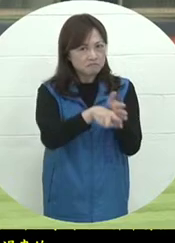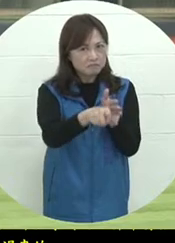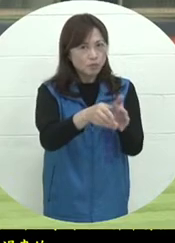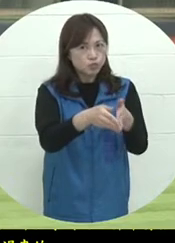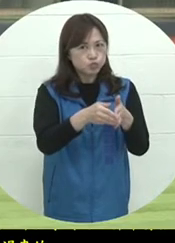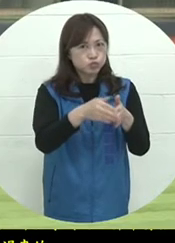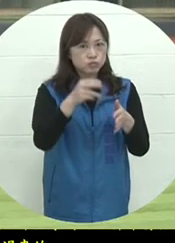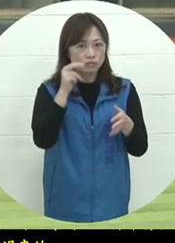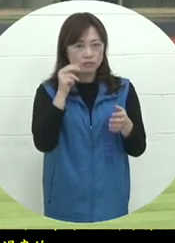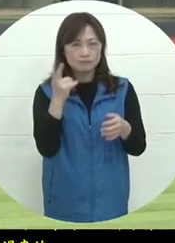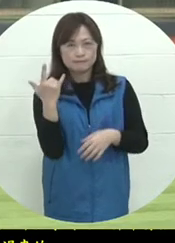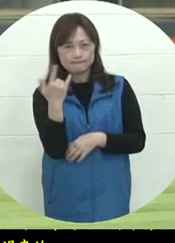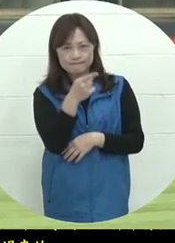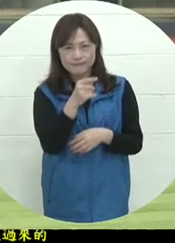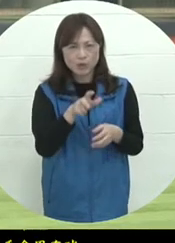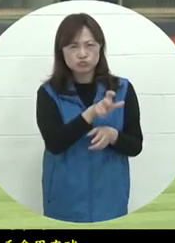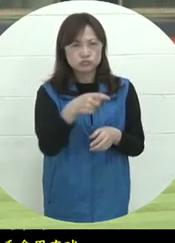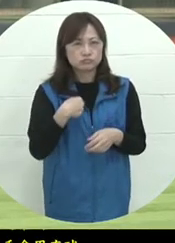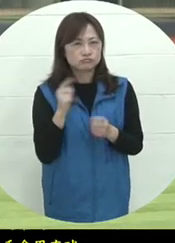, it is often easily bypassed by him to the first good ball.